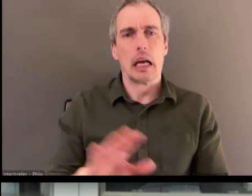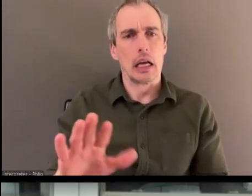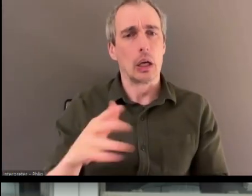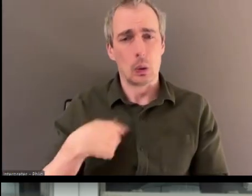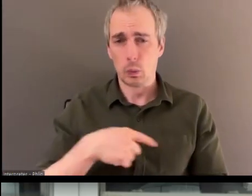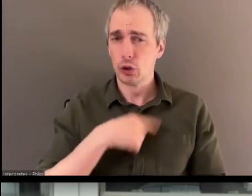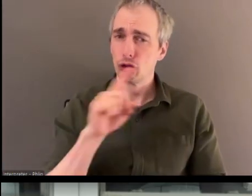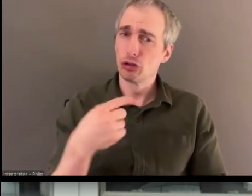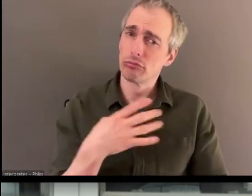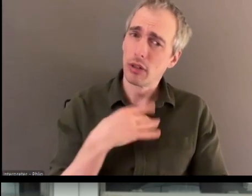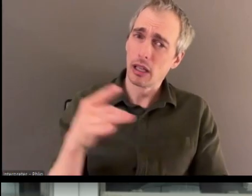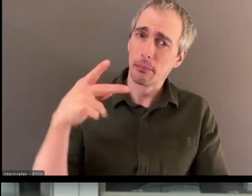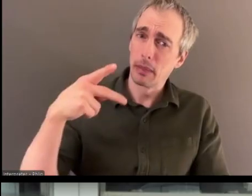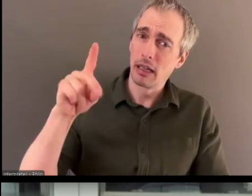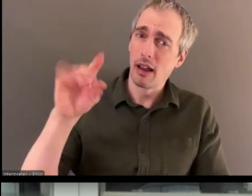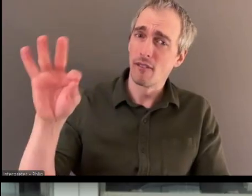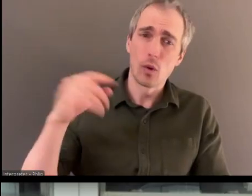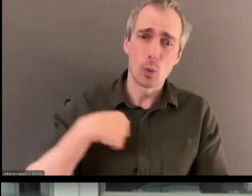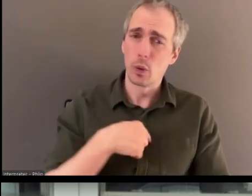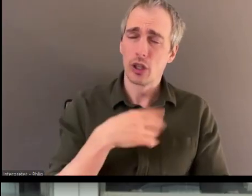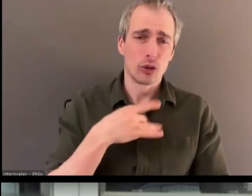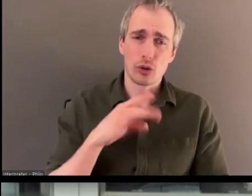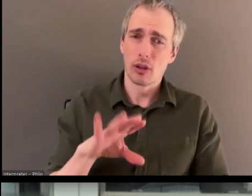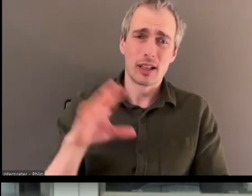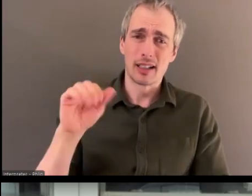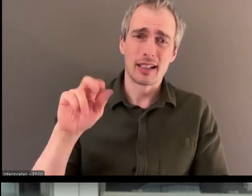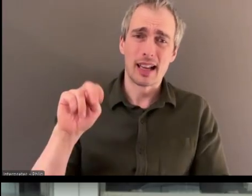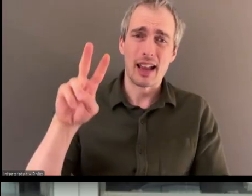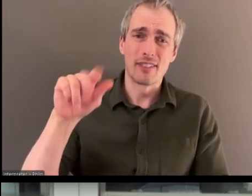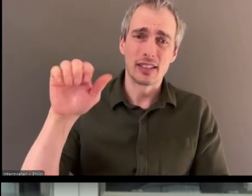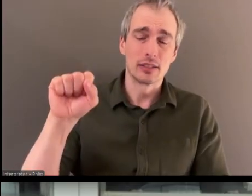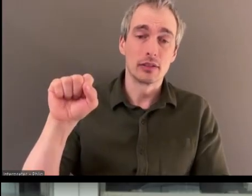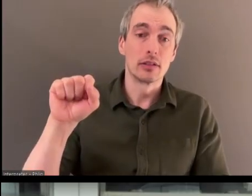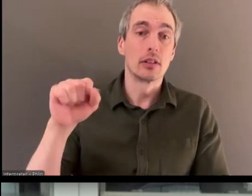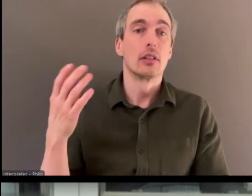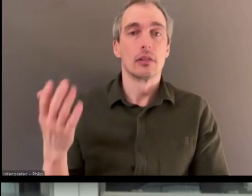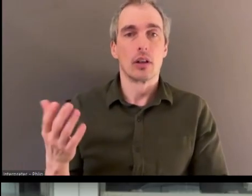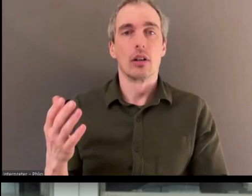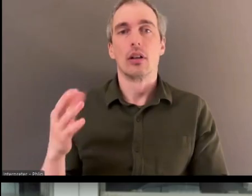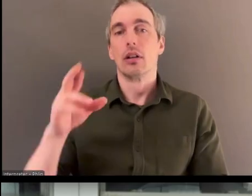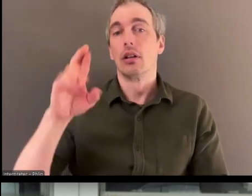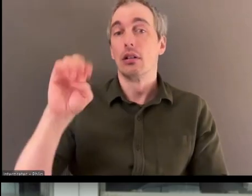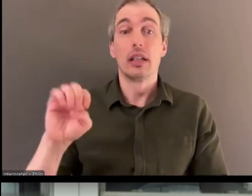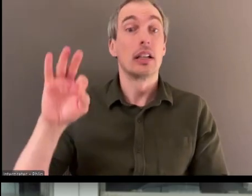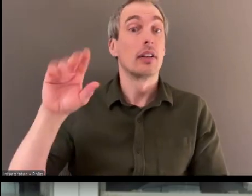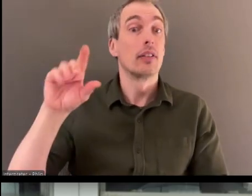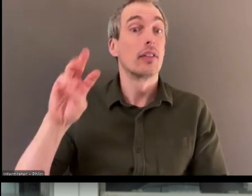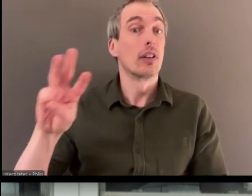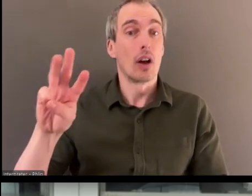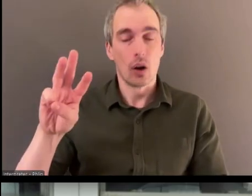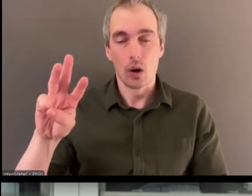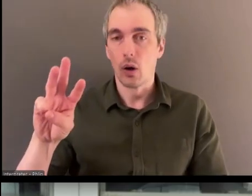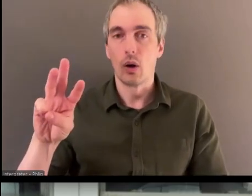And so Reflow actually feeds two birds with one scone where they can just upload a